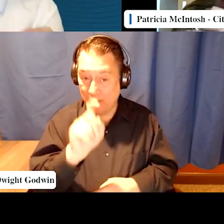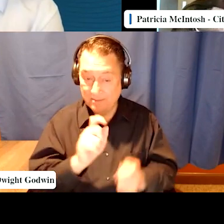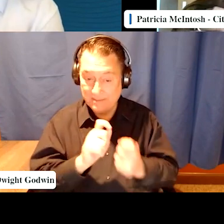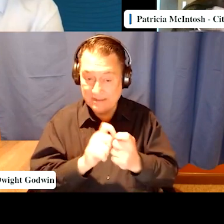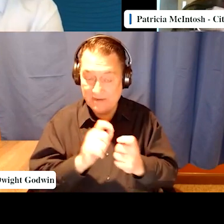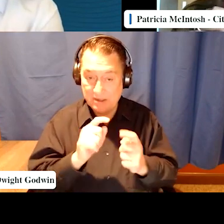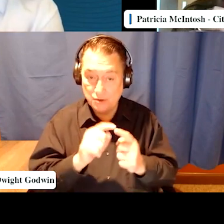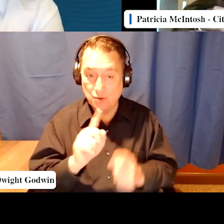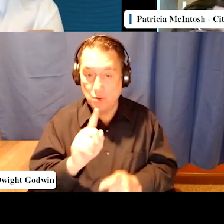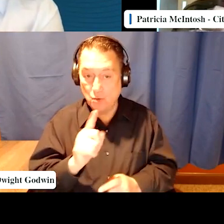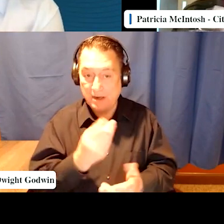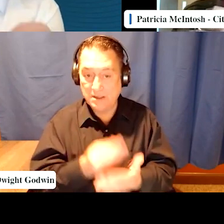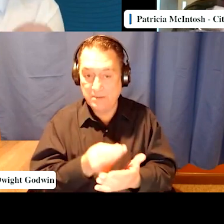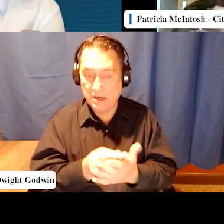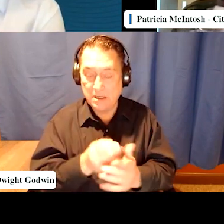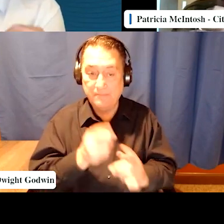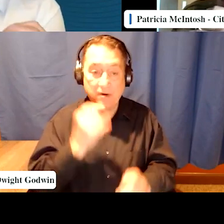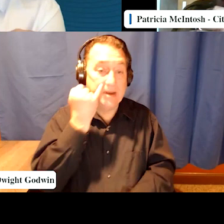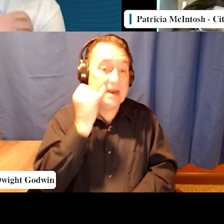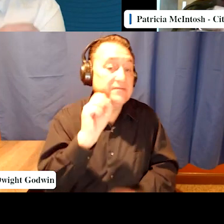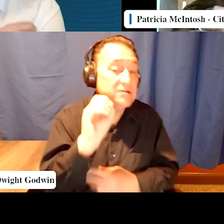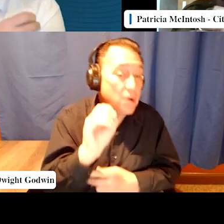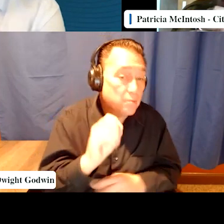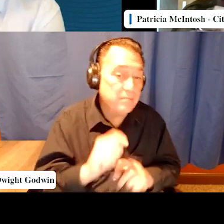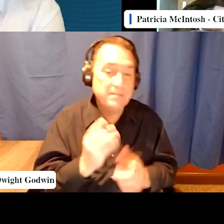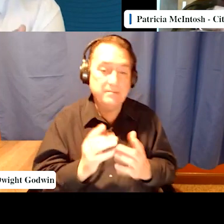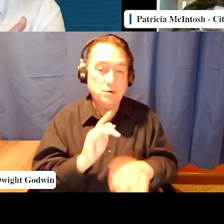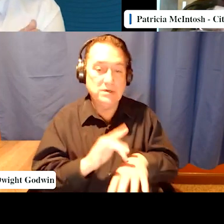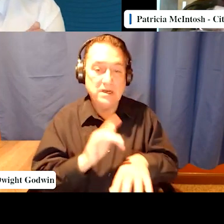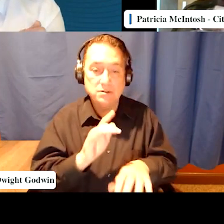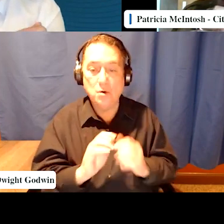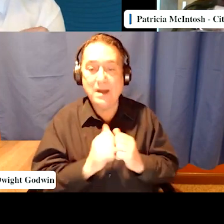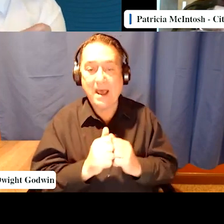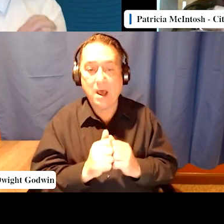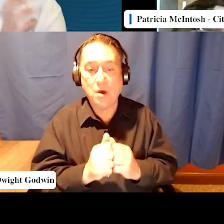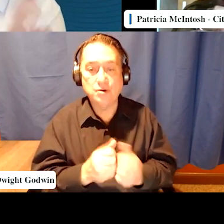where did the funding come from, if so. But maybe you can touch on how you funded the HEARTeam in general,